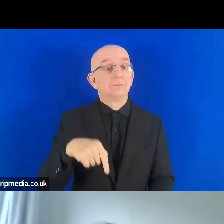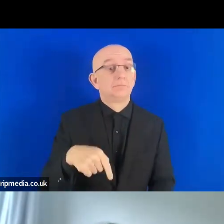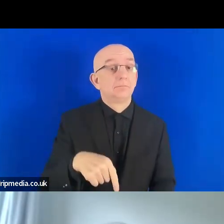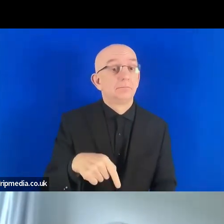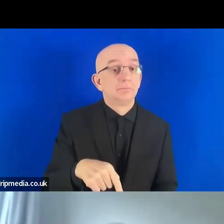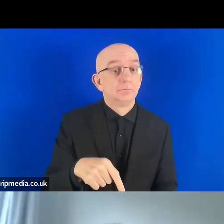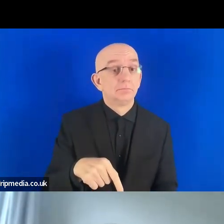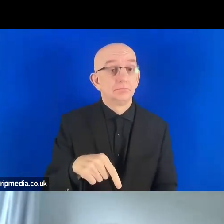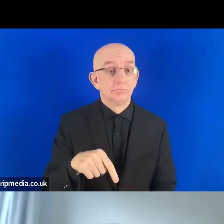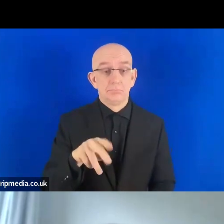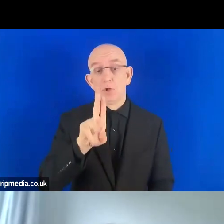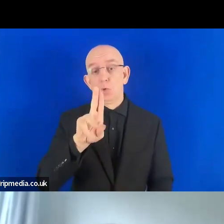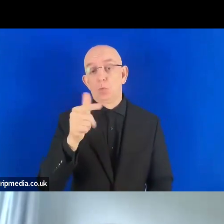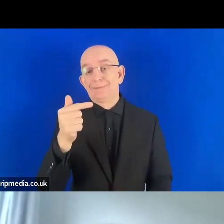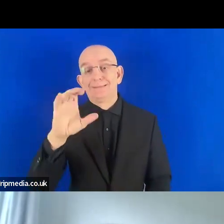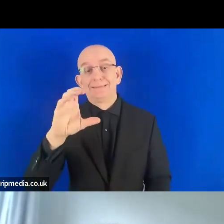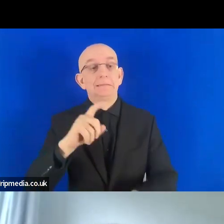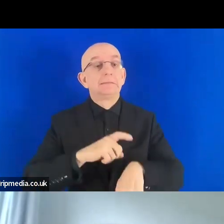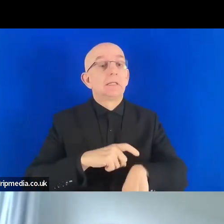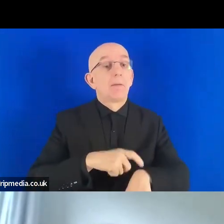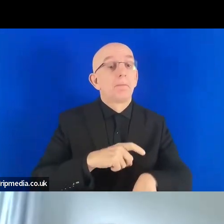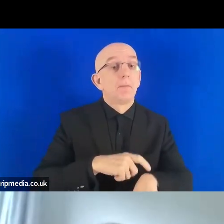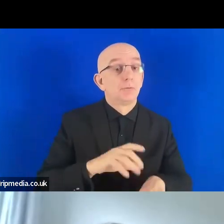which has been going to still one minute even less, but